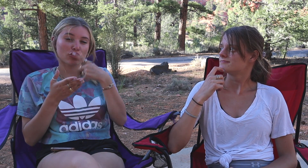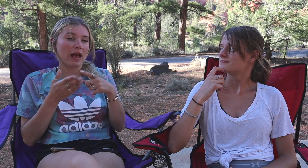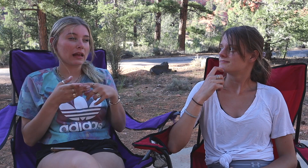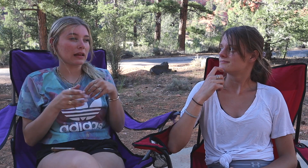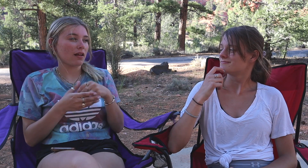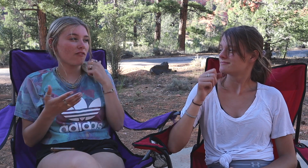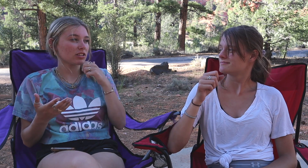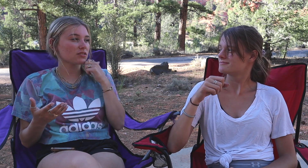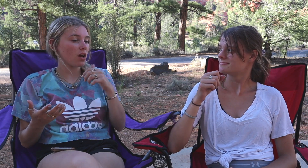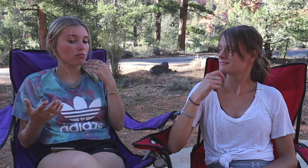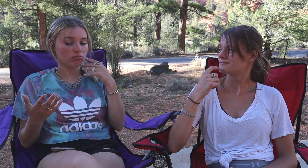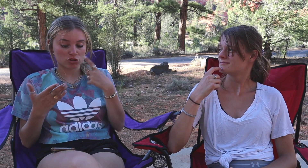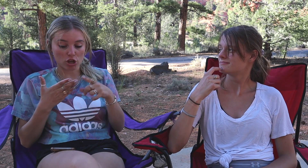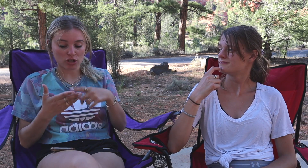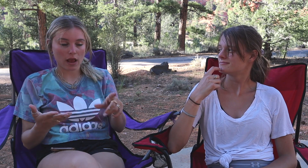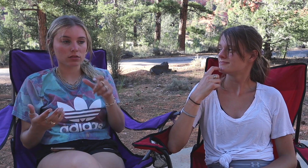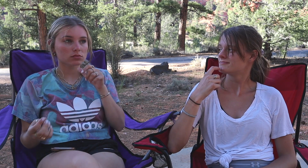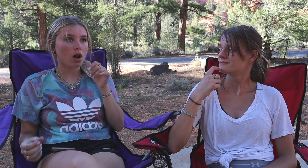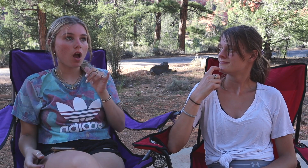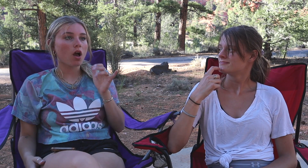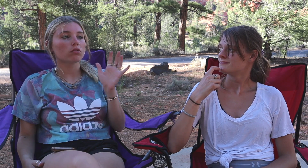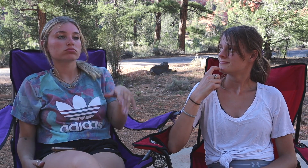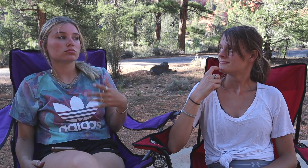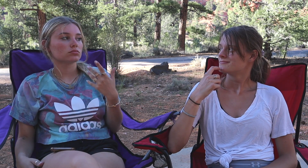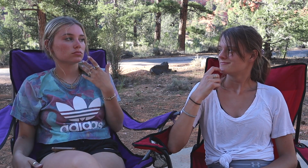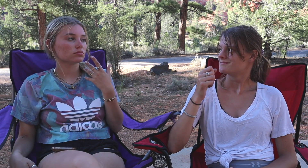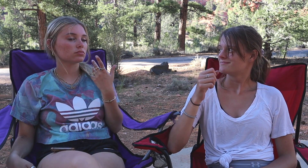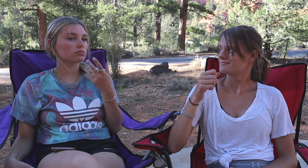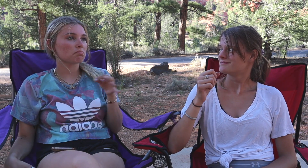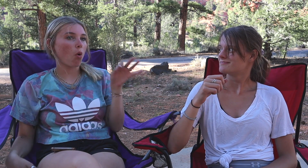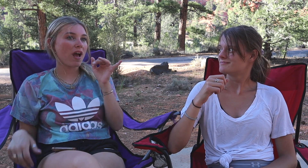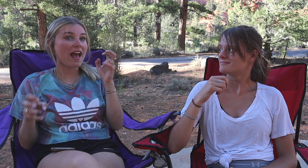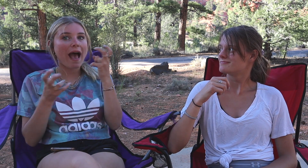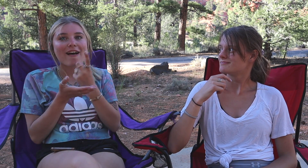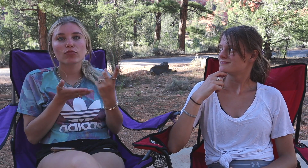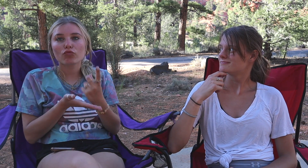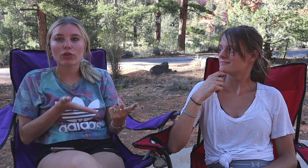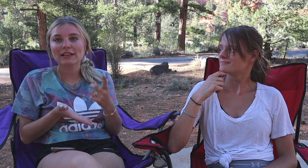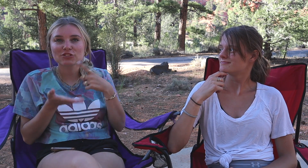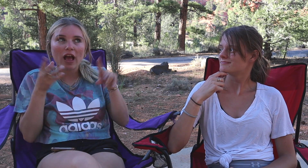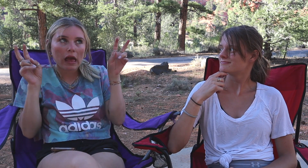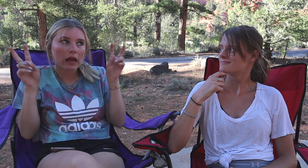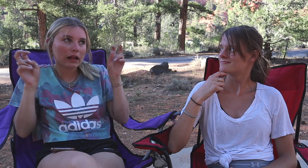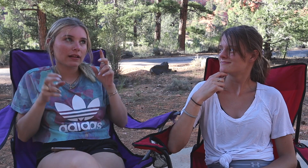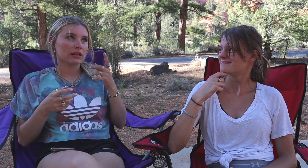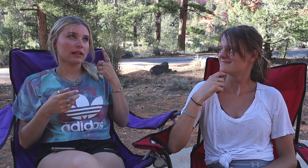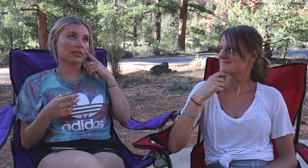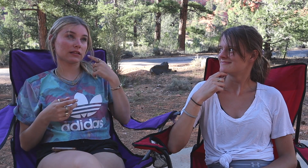also, keep in check with each other's feelings everyday if not, it may build the tensions in between like you can check in with your partner weekly to share the feelings